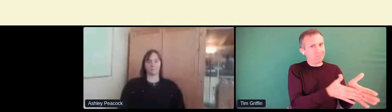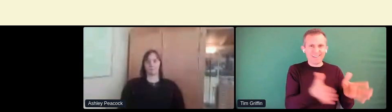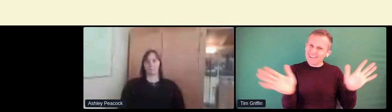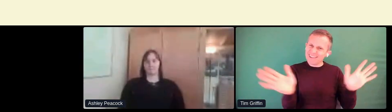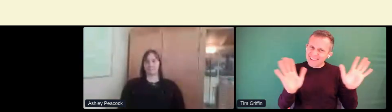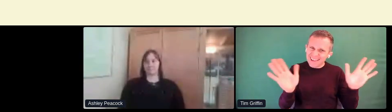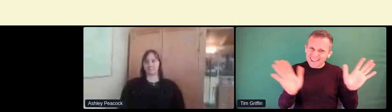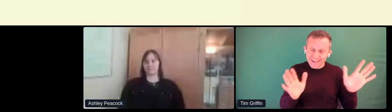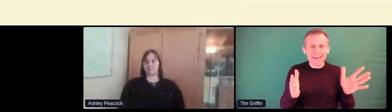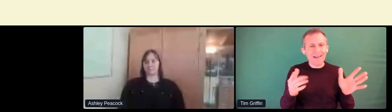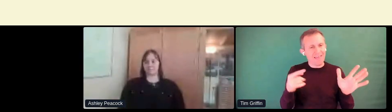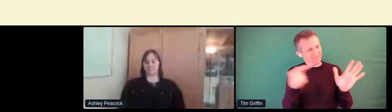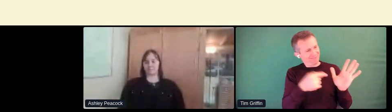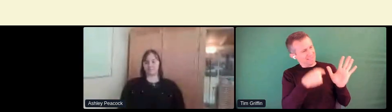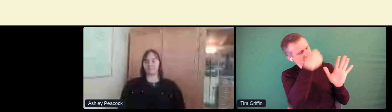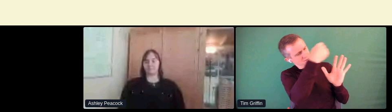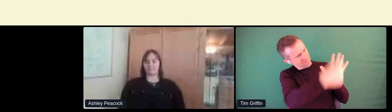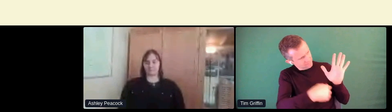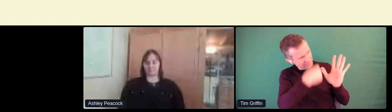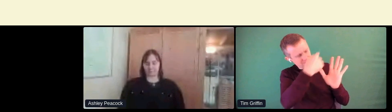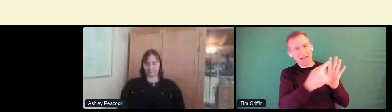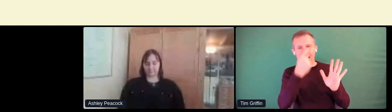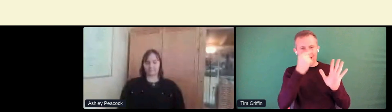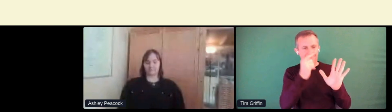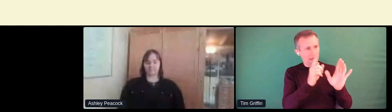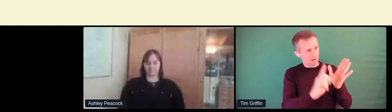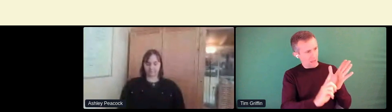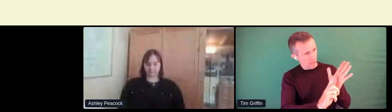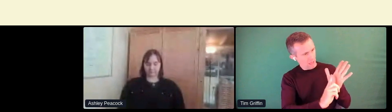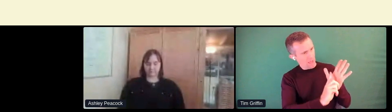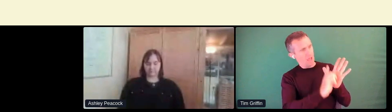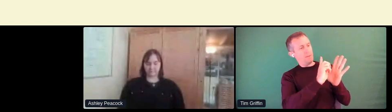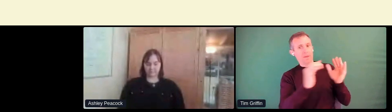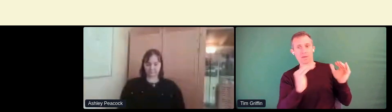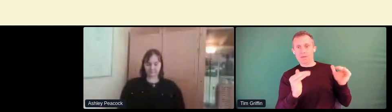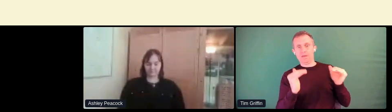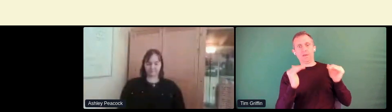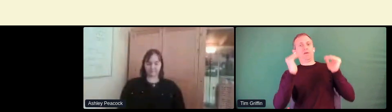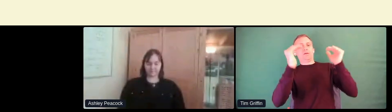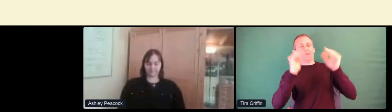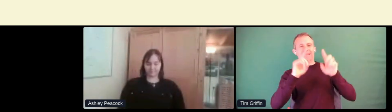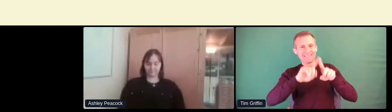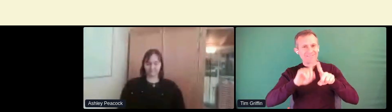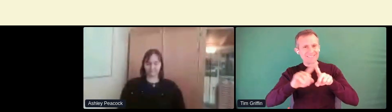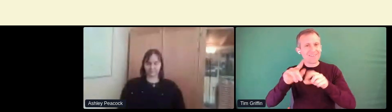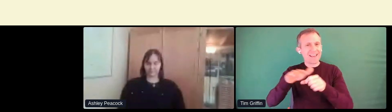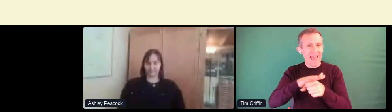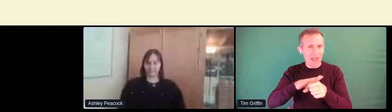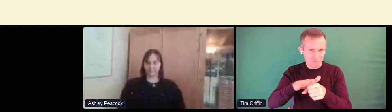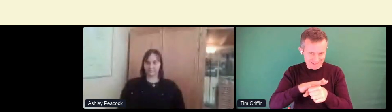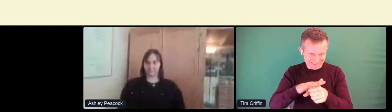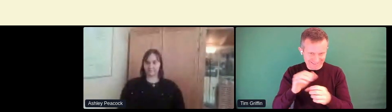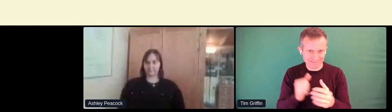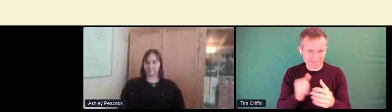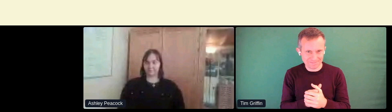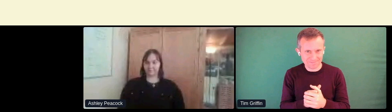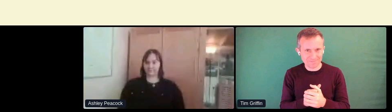individual kind of component of difficulty that we face so you can kind of rate each on a scale